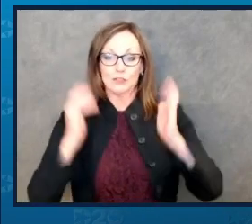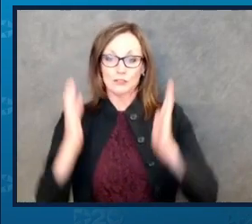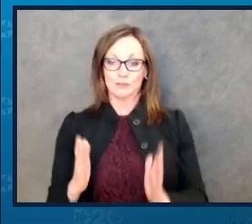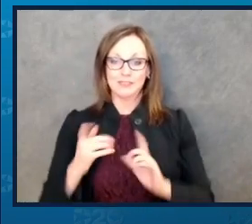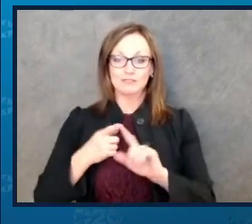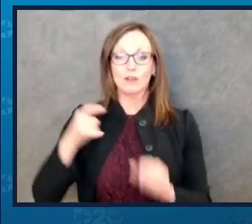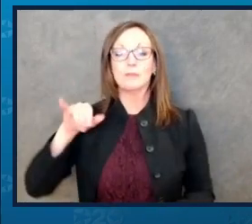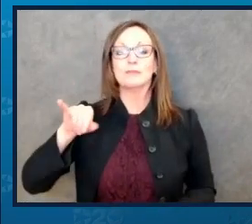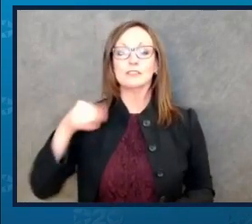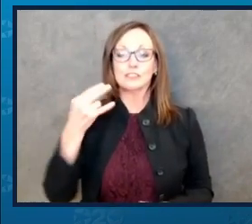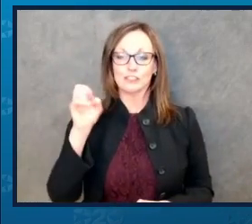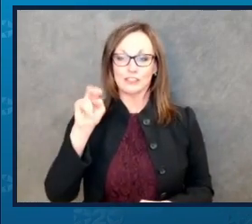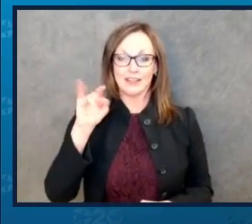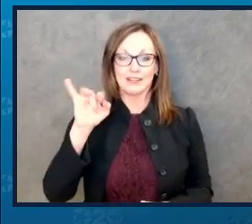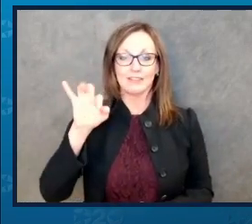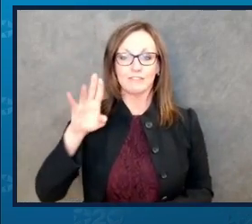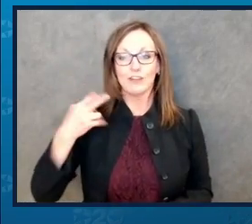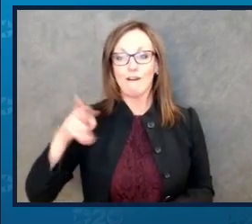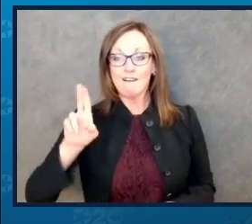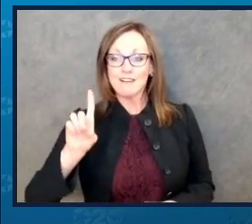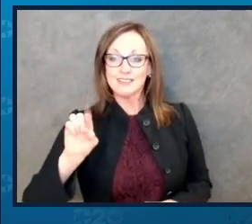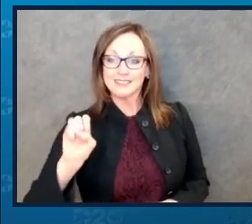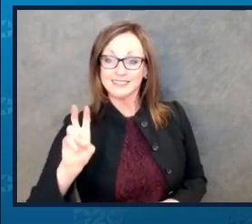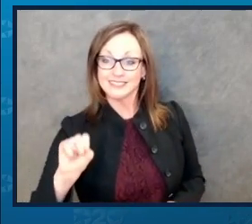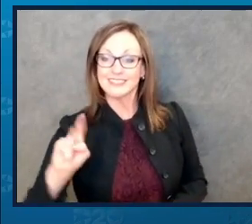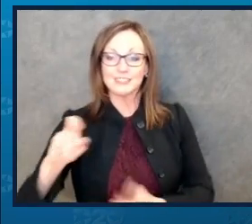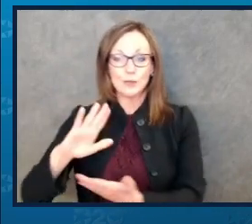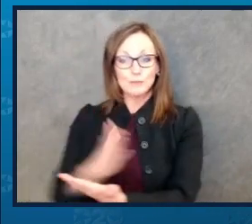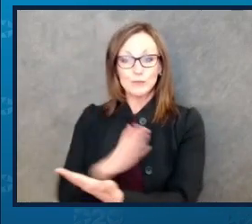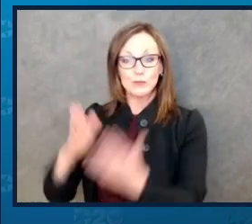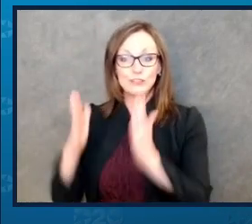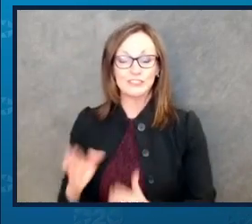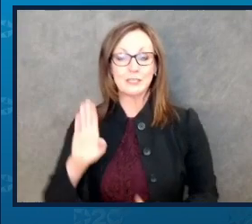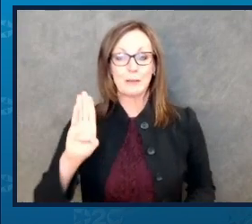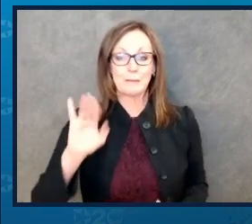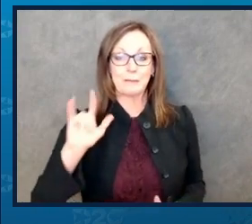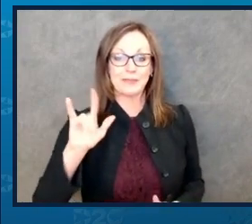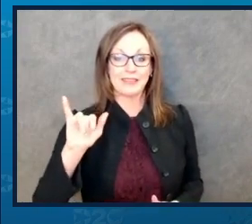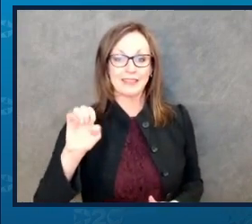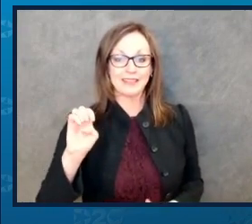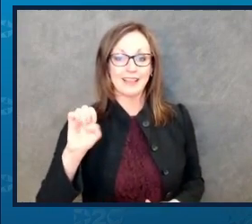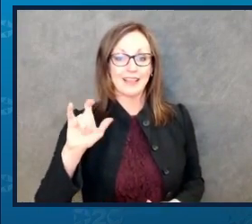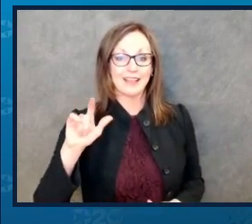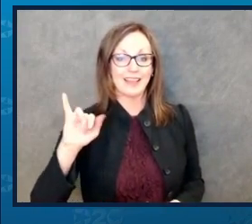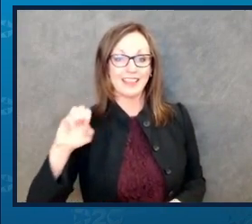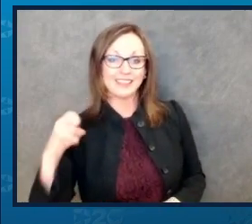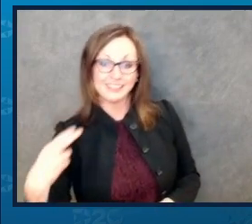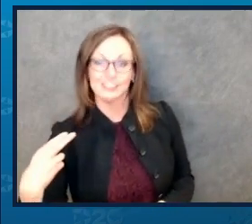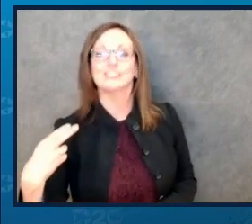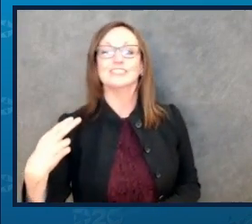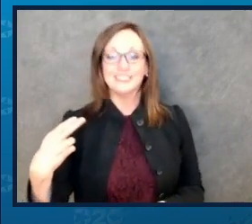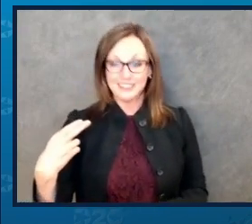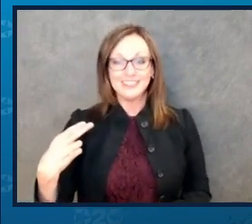ACTIVISTS AND ORGANIZERS WORKING TO BUILD A MORE EQUAL, MORE JUST FUTURE. AND WE'RE GOING TO CAP IT OFF WITH SOME WORDS FROM OUR